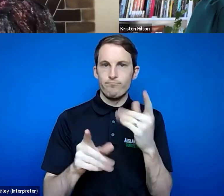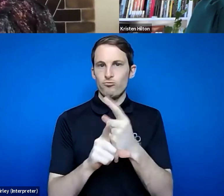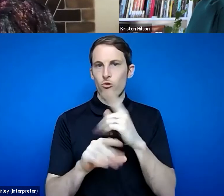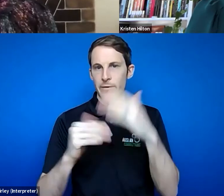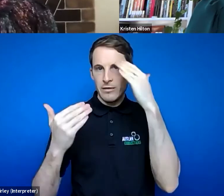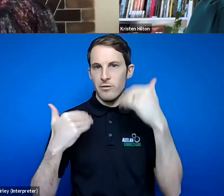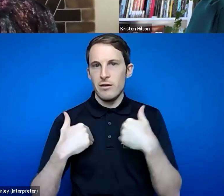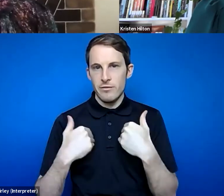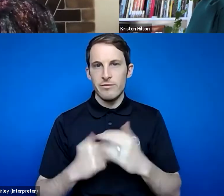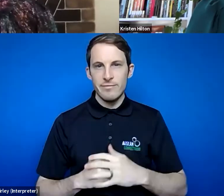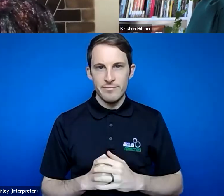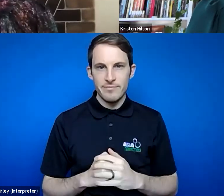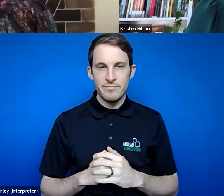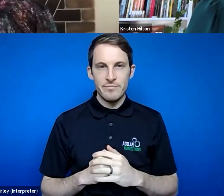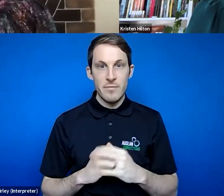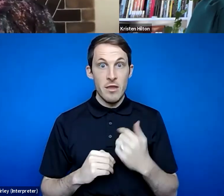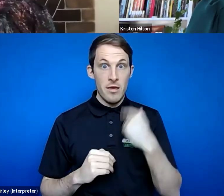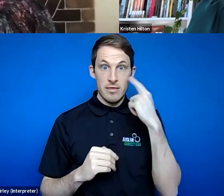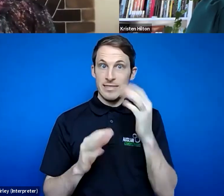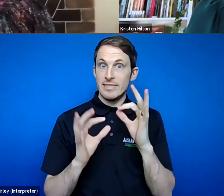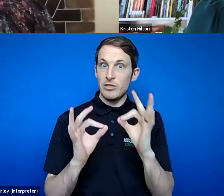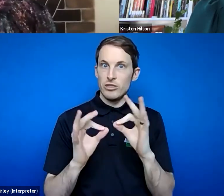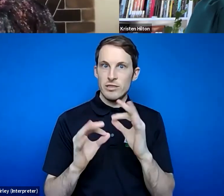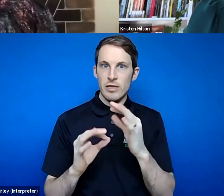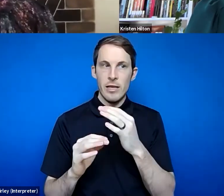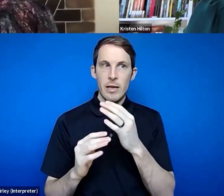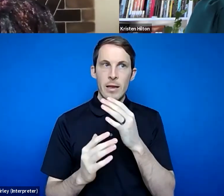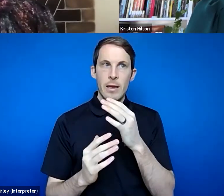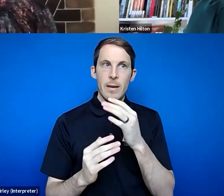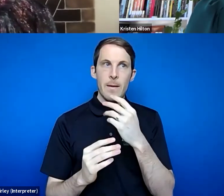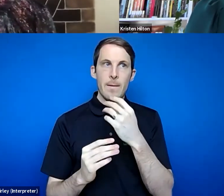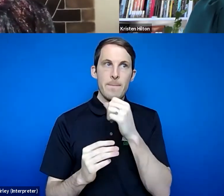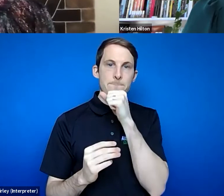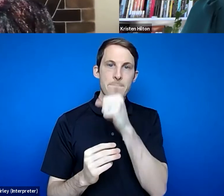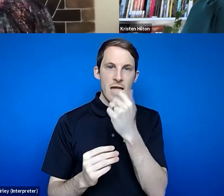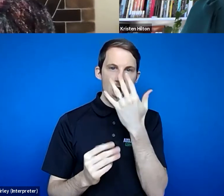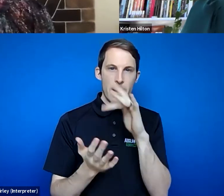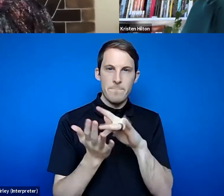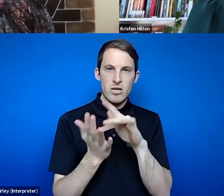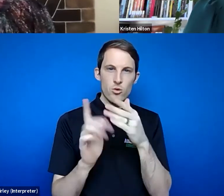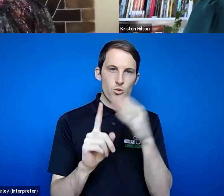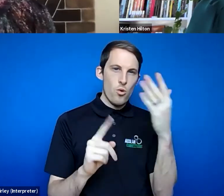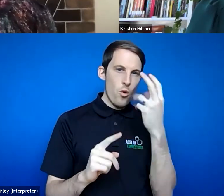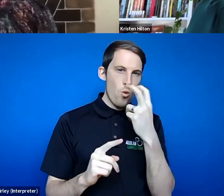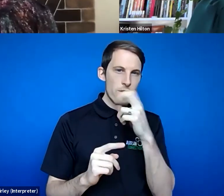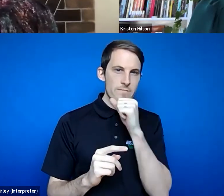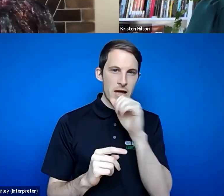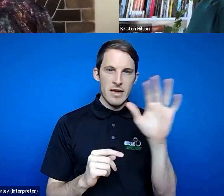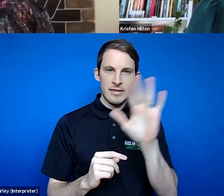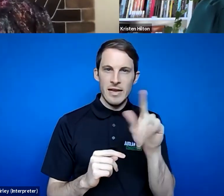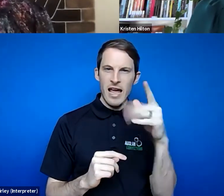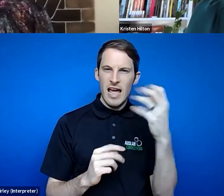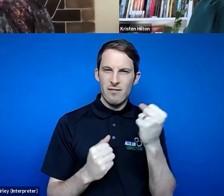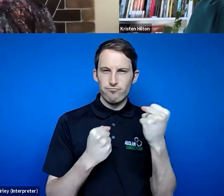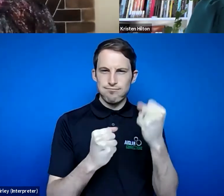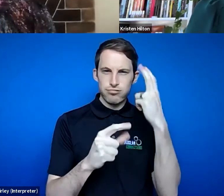particularly for midrange to older men, the stereotype of the, you know, stoic, strong,